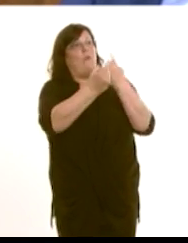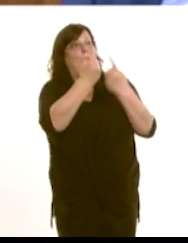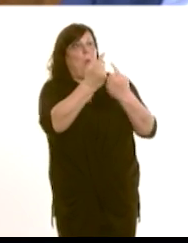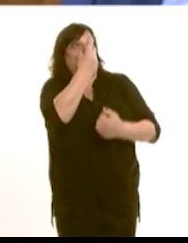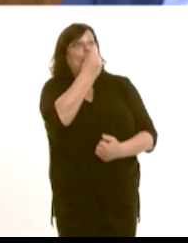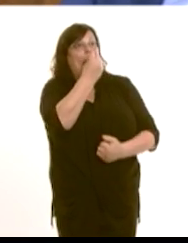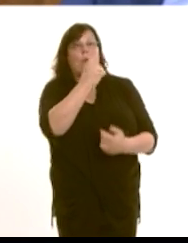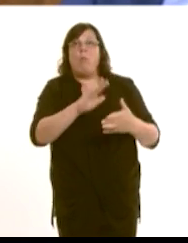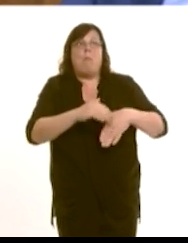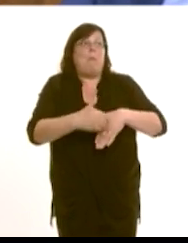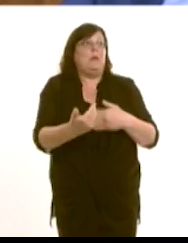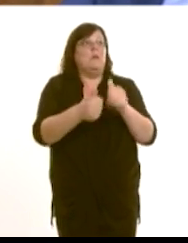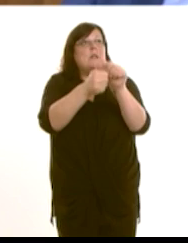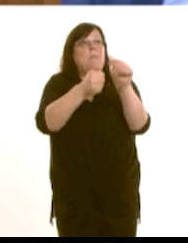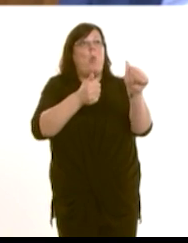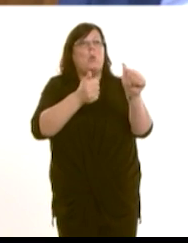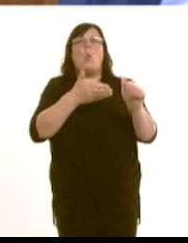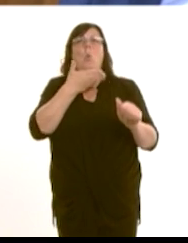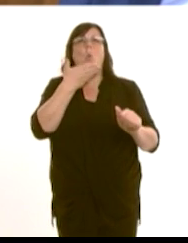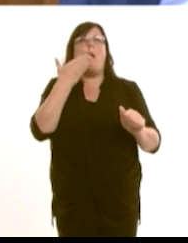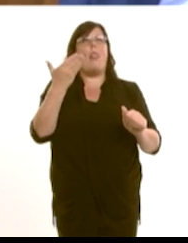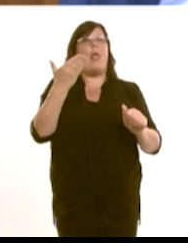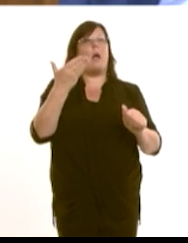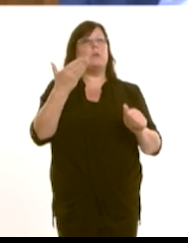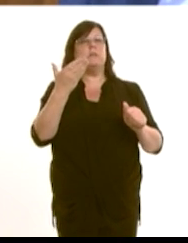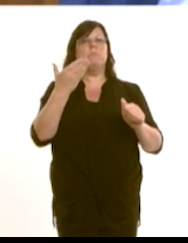other professional sportówithout carrying emotional baggage, if I can put it that way,